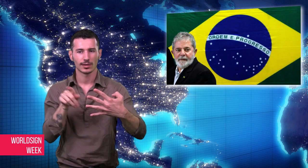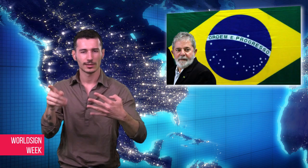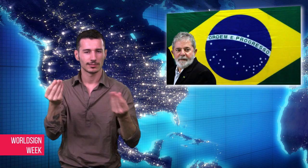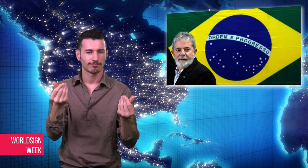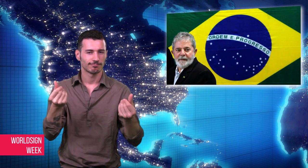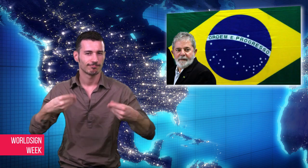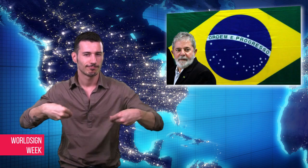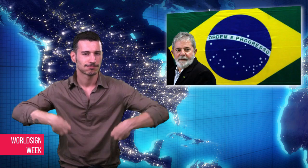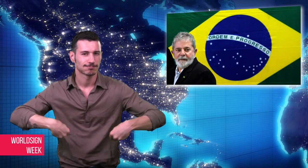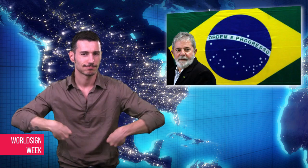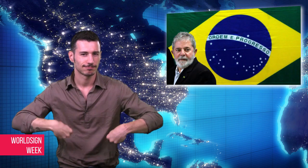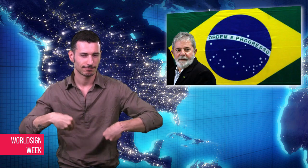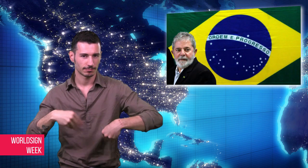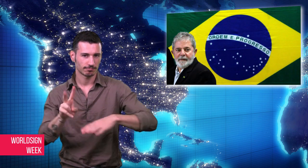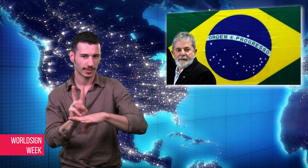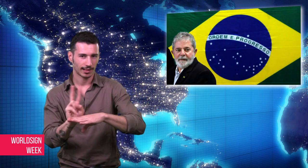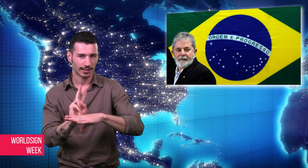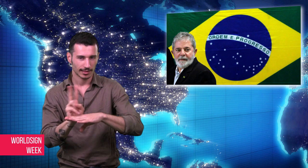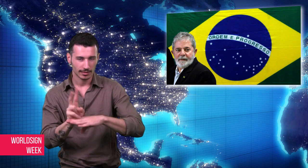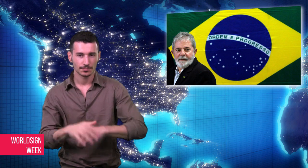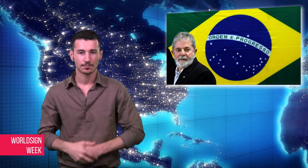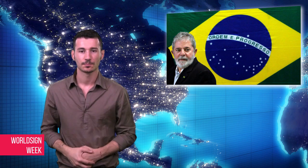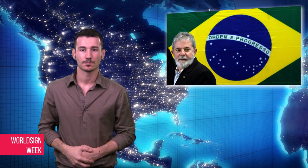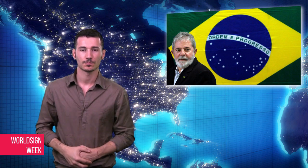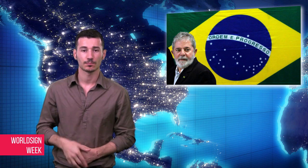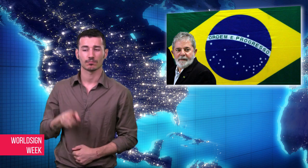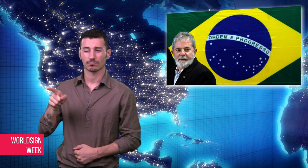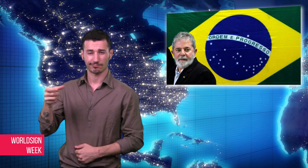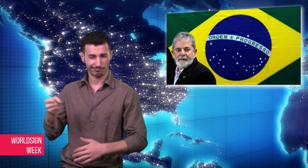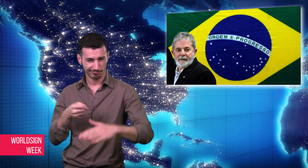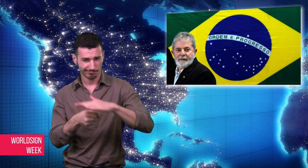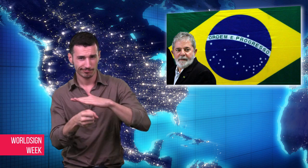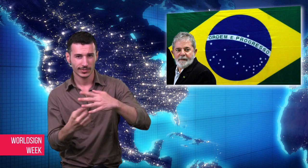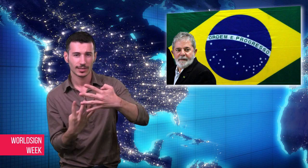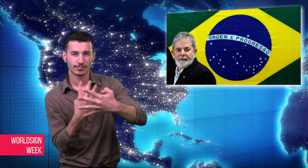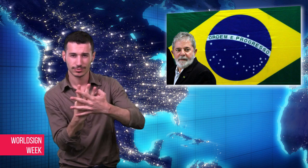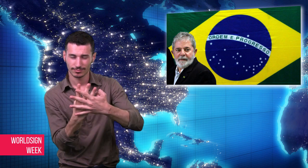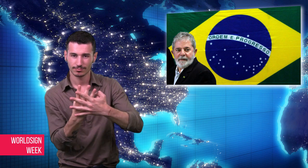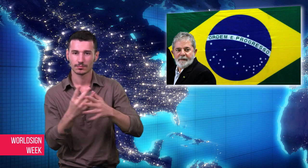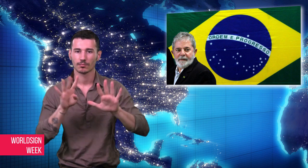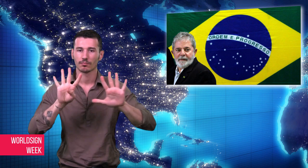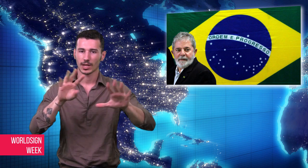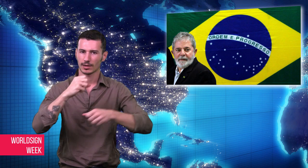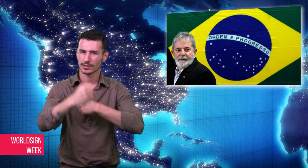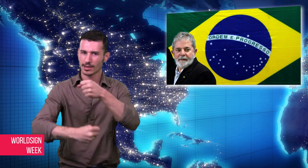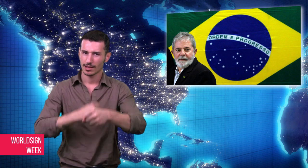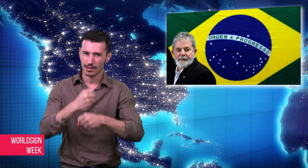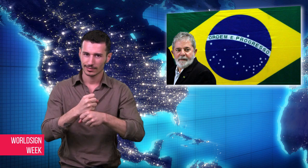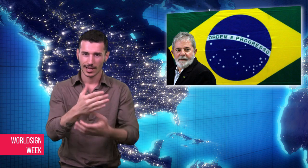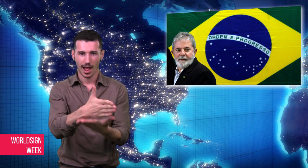9 1/2 years in prison and has appealed.